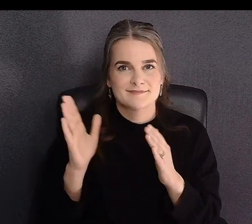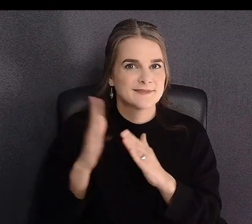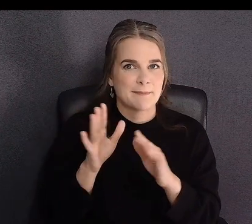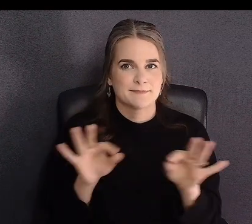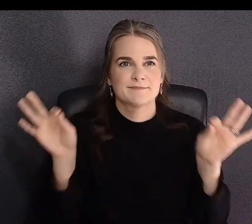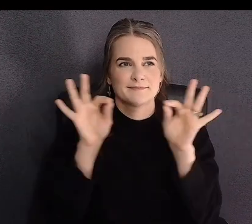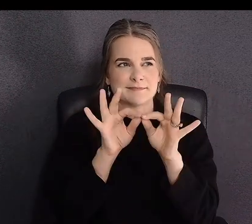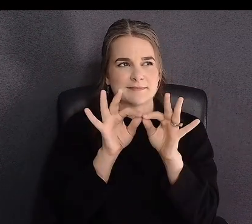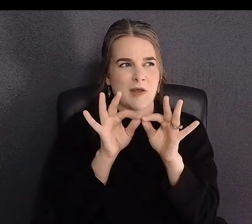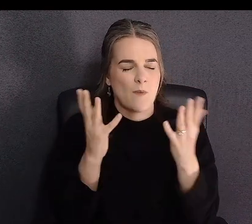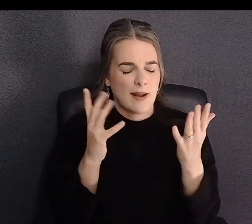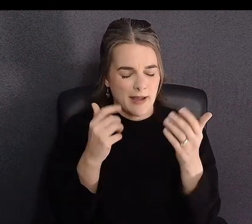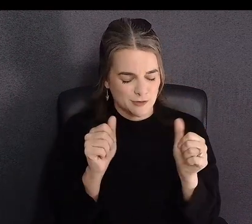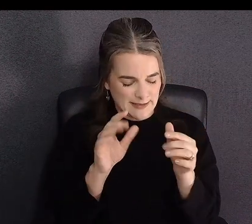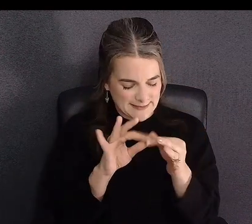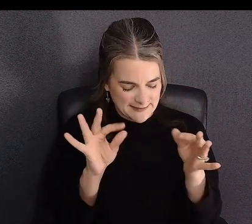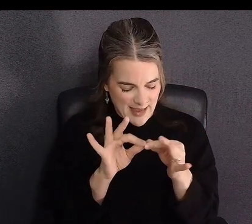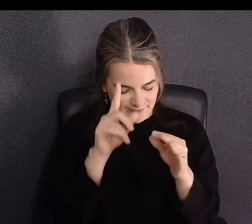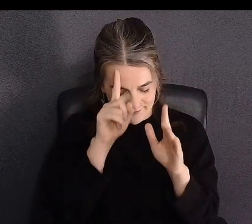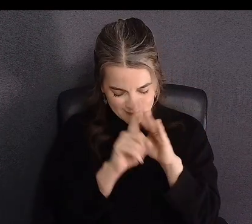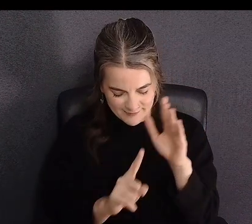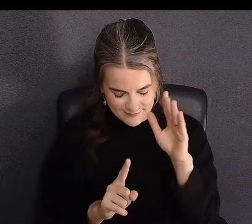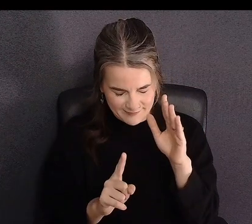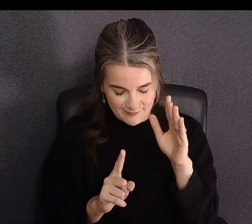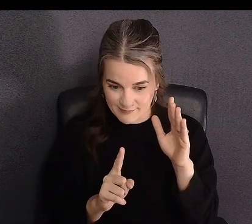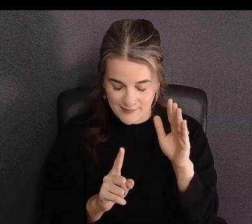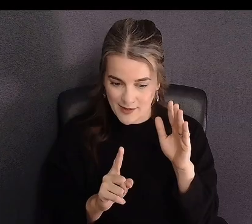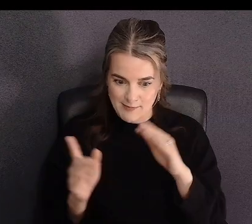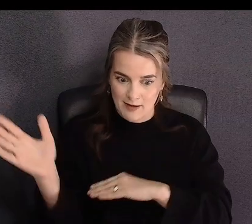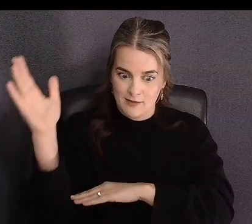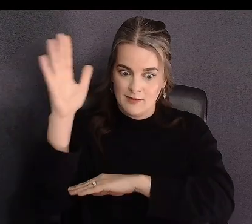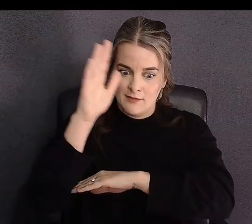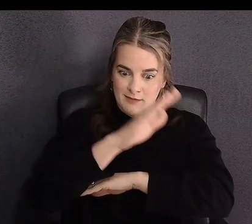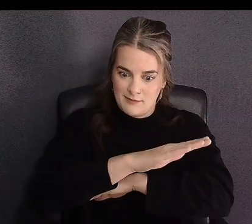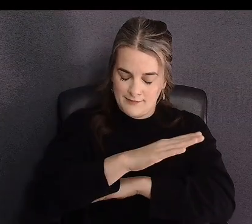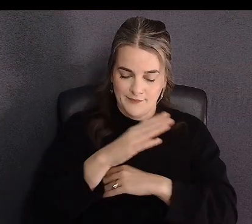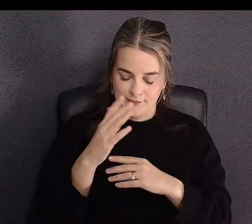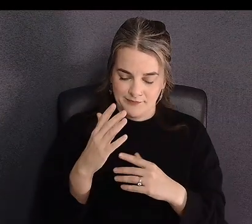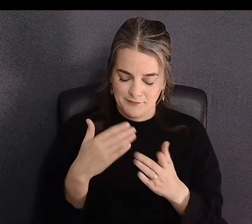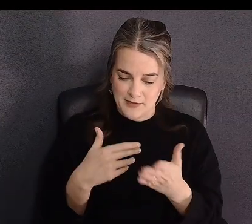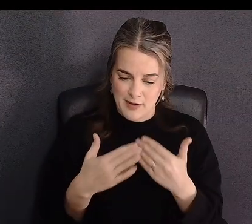what am I trying to say? It's late in the day. The biggest thing is adapting your mindset